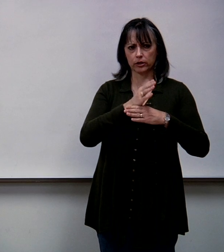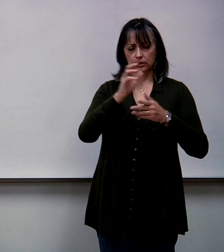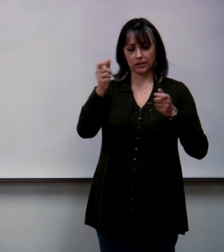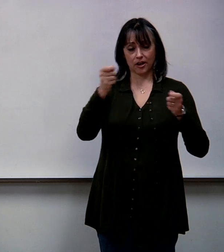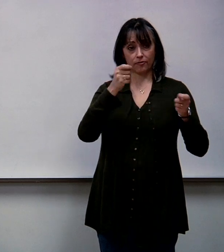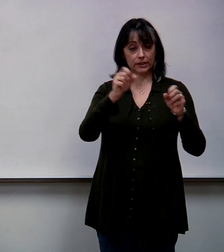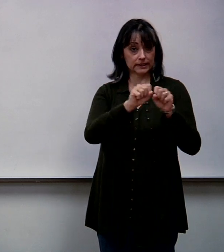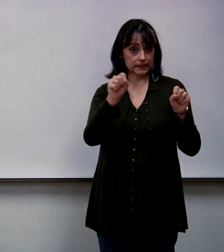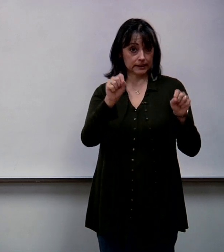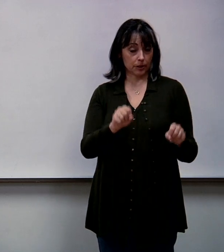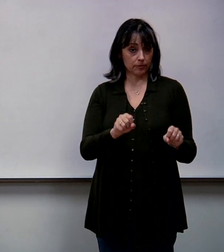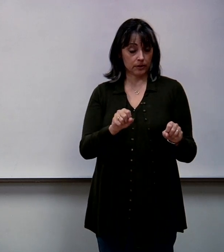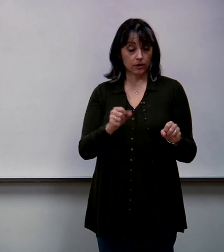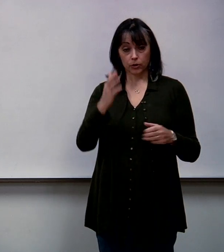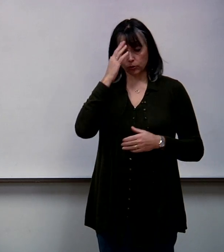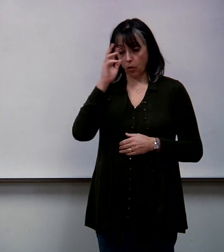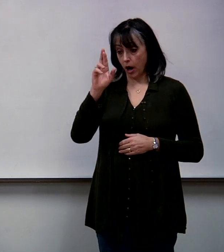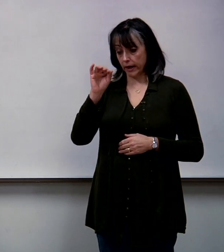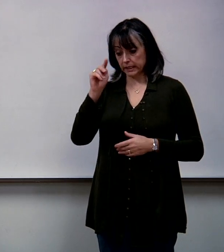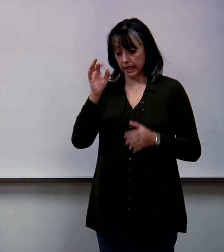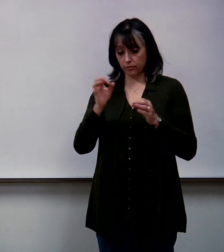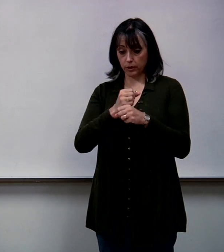So at RIT whenever we make a large decision, for example,